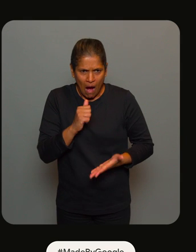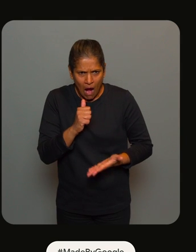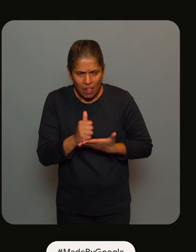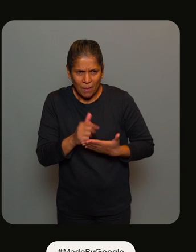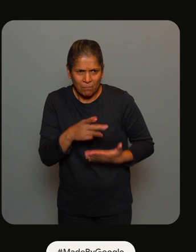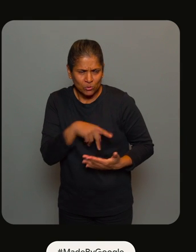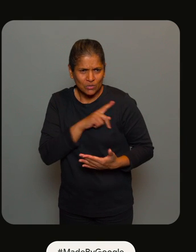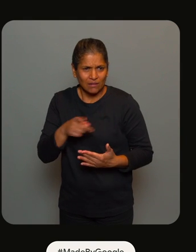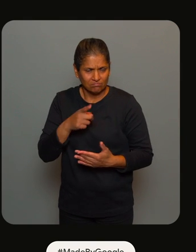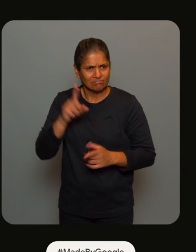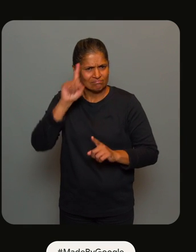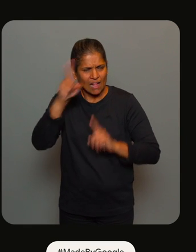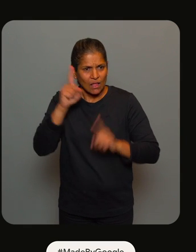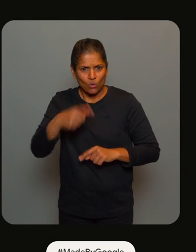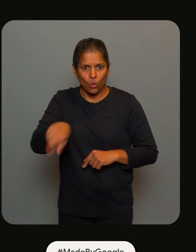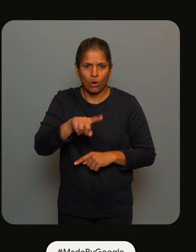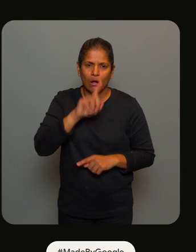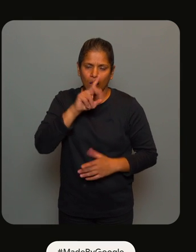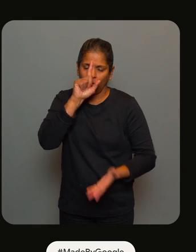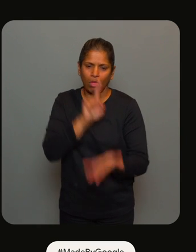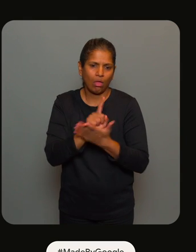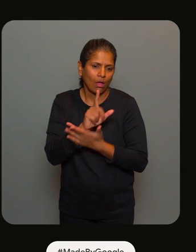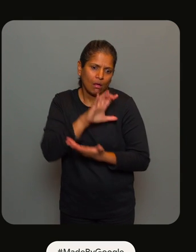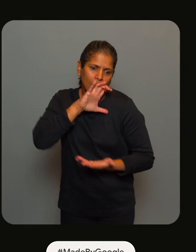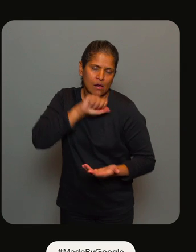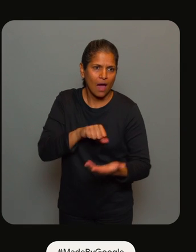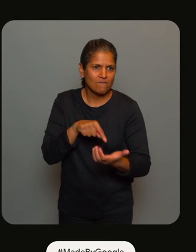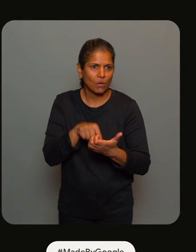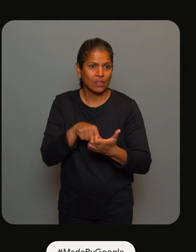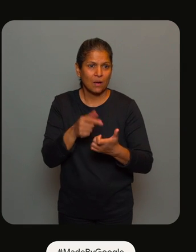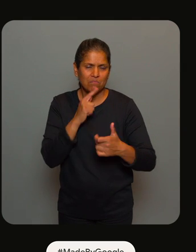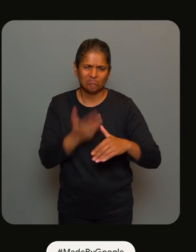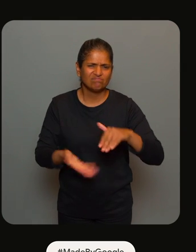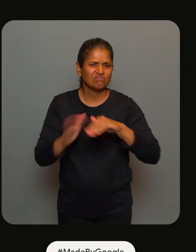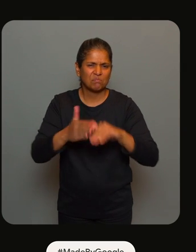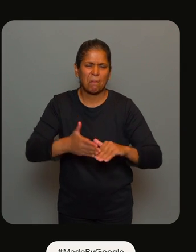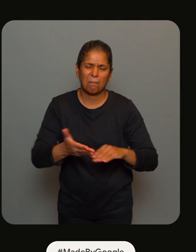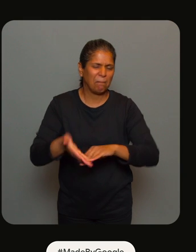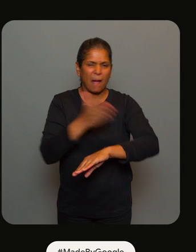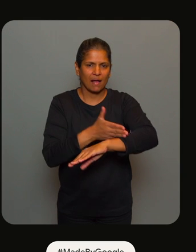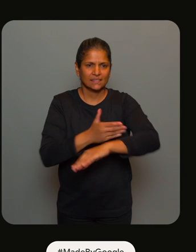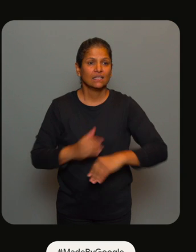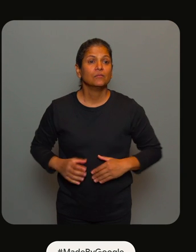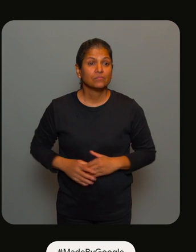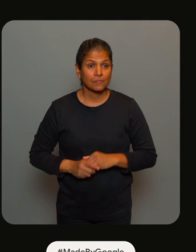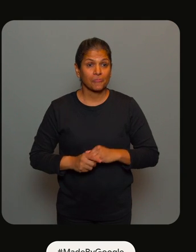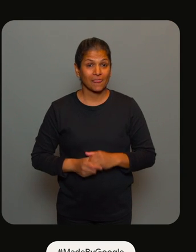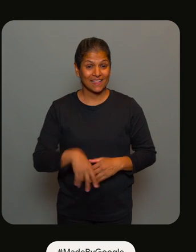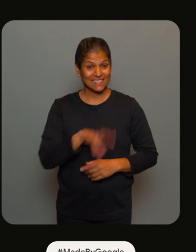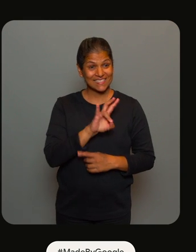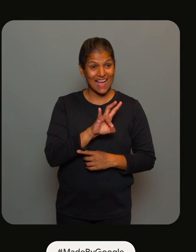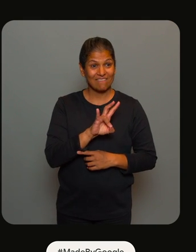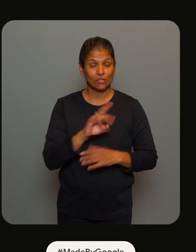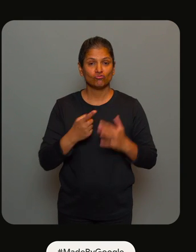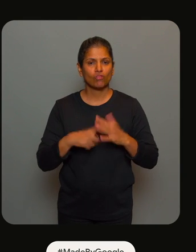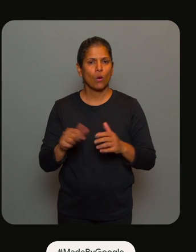love about Pixel, and make them even better. Pixel 7’s improvements start with the looks.